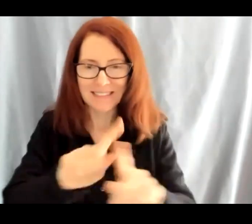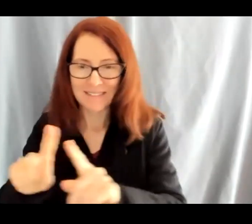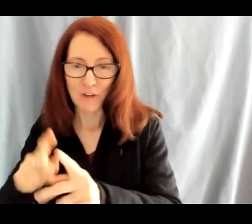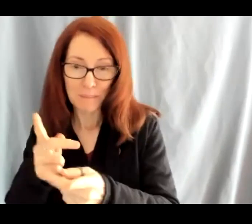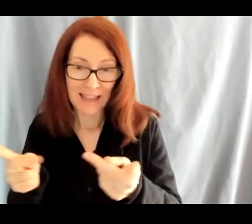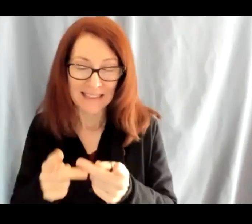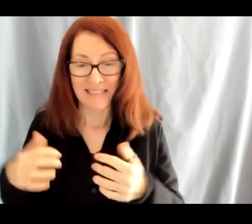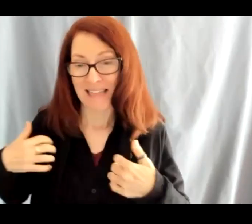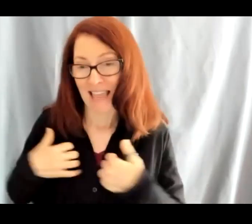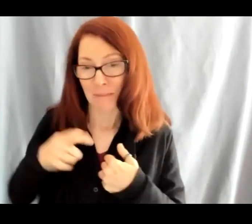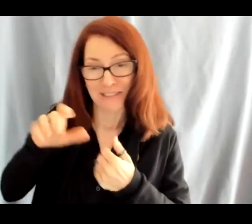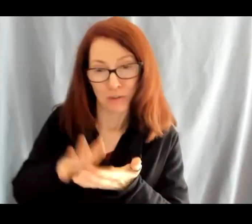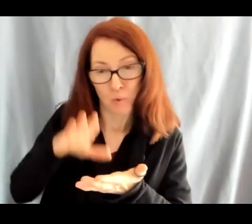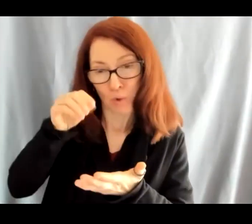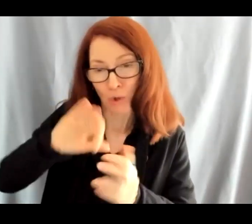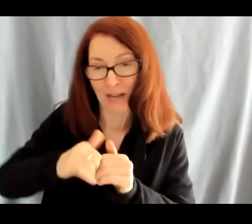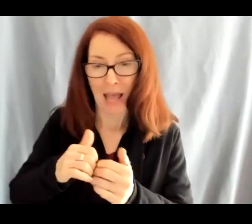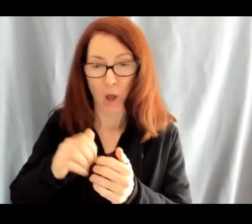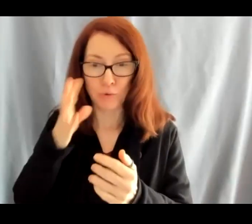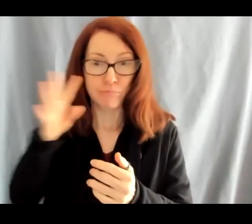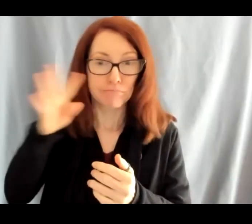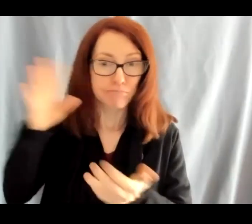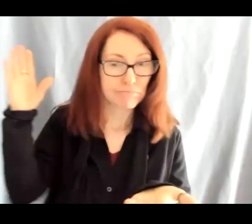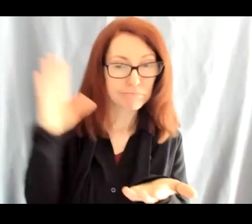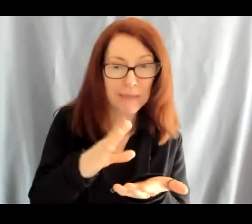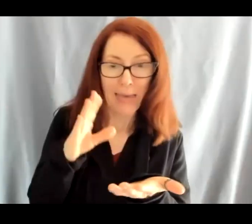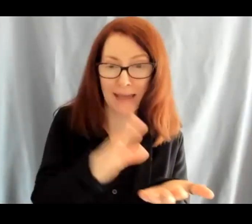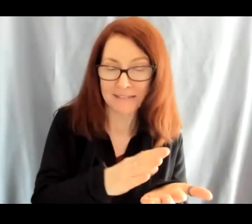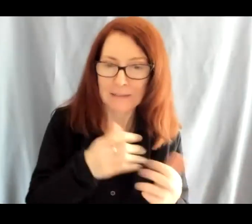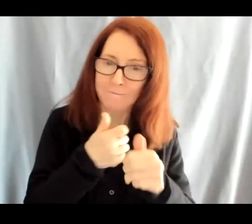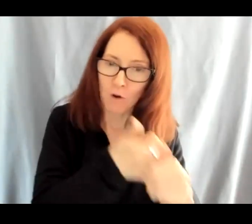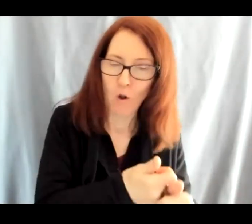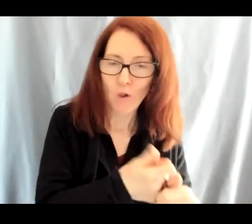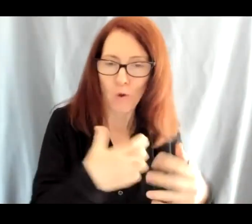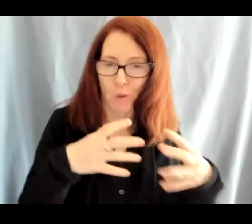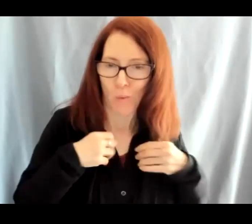I think that you know because they are also under the same obligations that you would probably